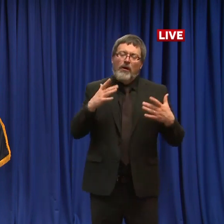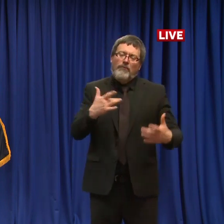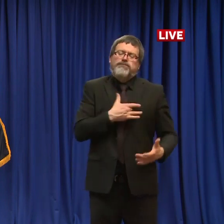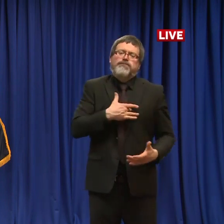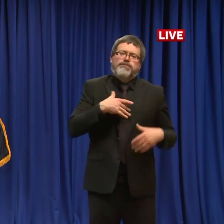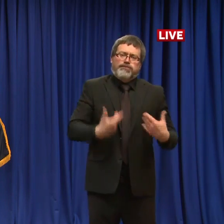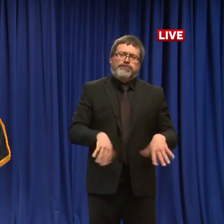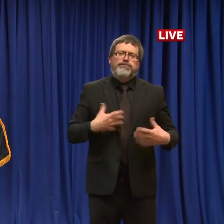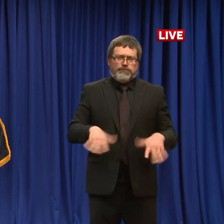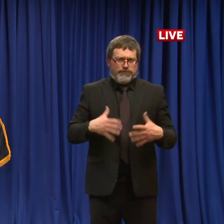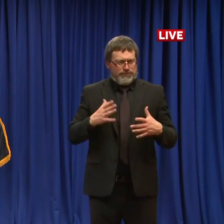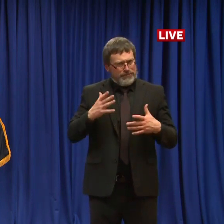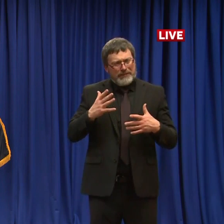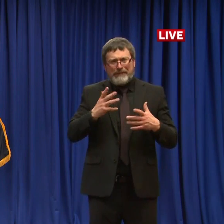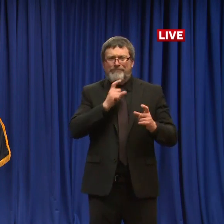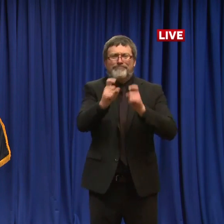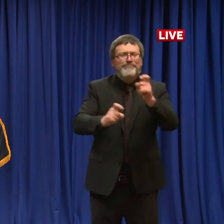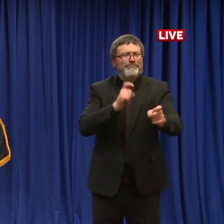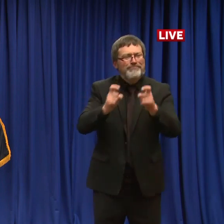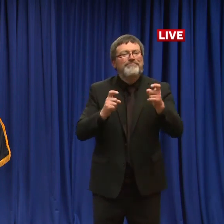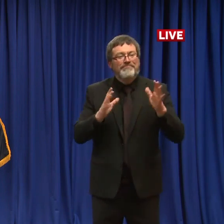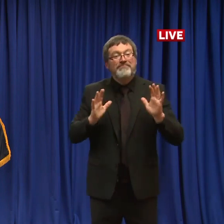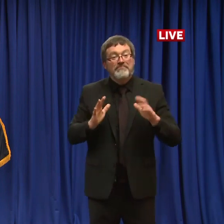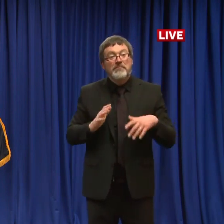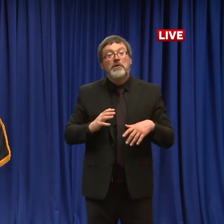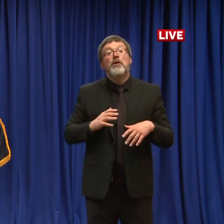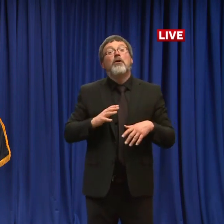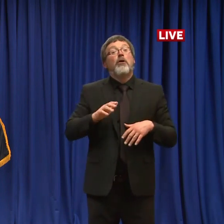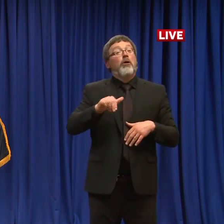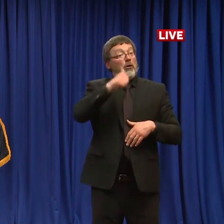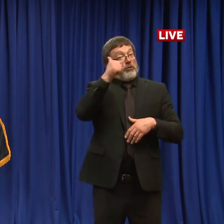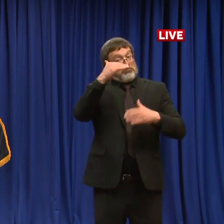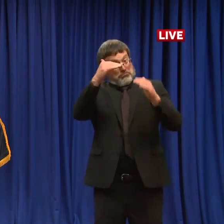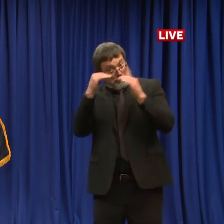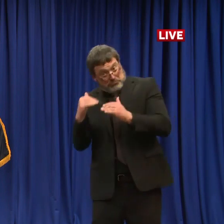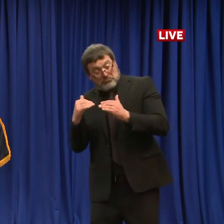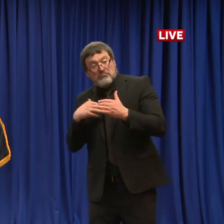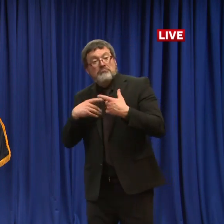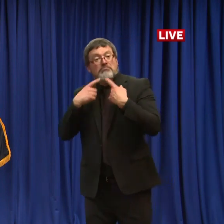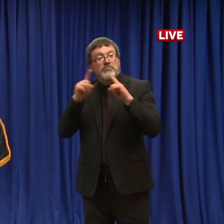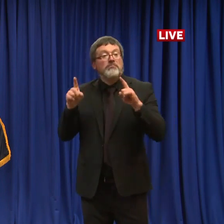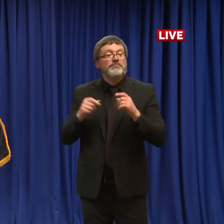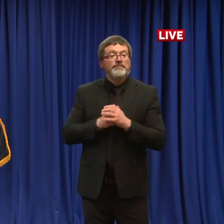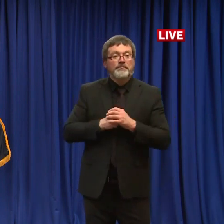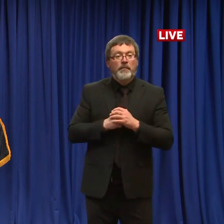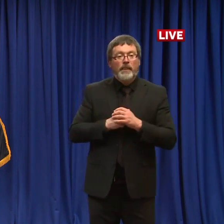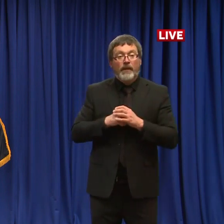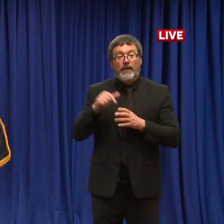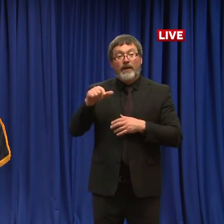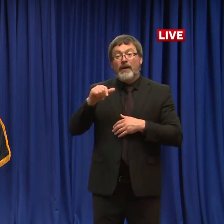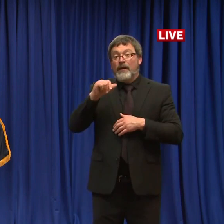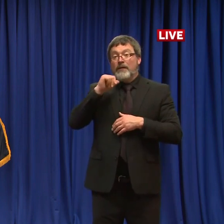AND I THINK IT SPEAKS TO THE INCREDIBLE CHARITABLE NATURE OF THE GRANITE STATE ANOTHER AREA THAT WE’RE PROUD TO ANNOUNCE TODAY.